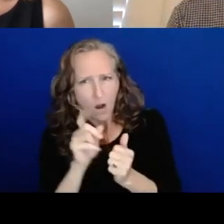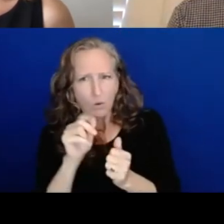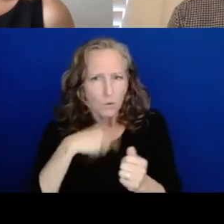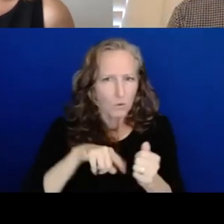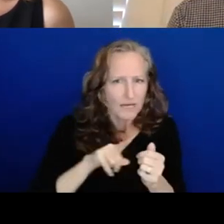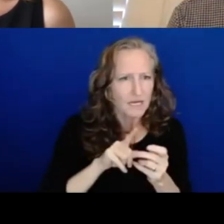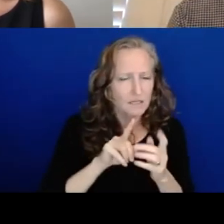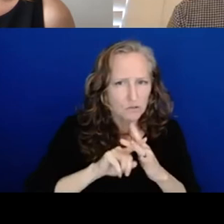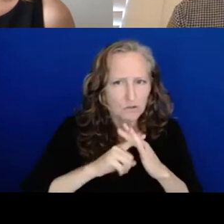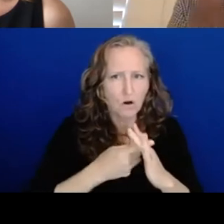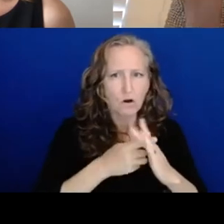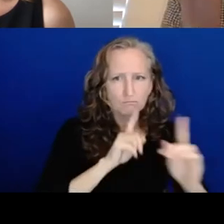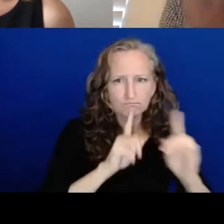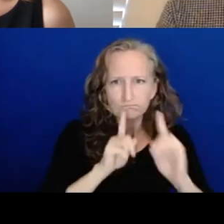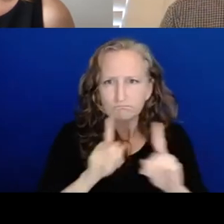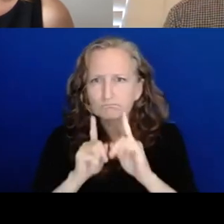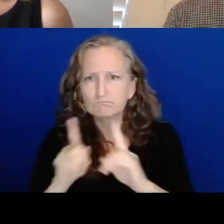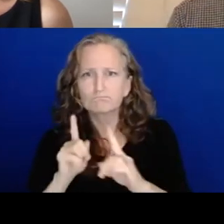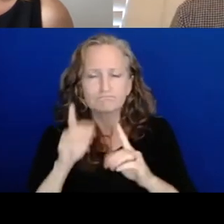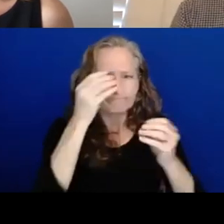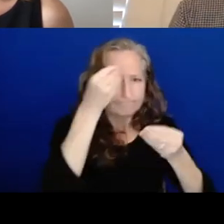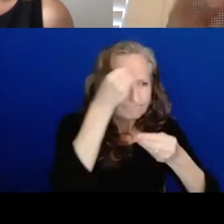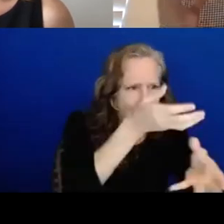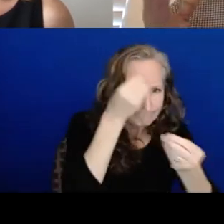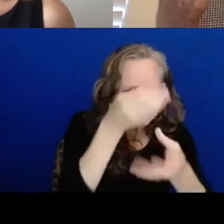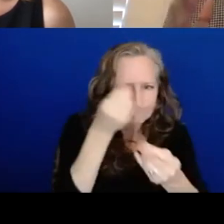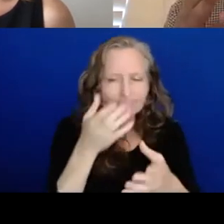So, any time, you know, whether it's X coming up with the next greatest thing, there are